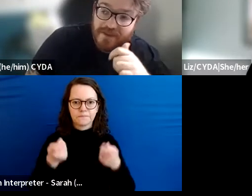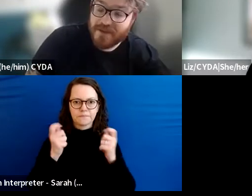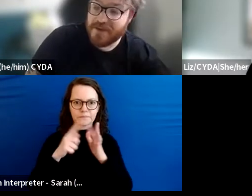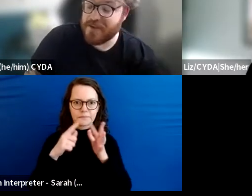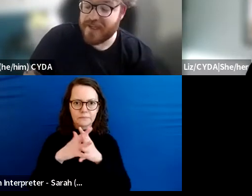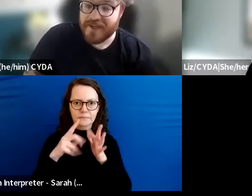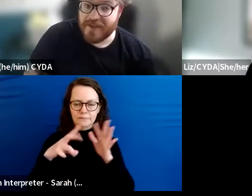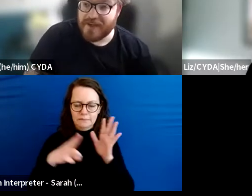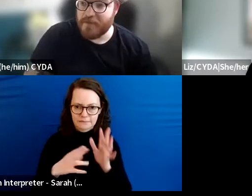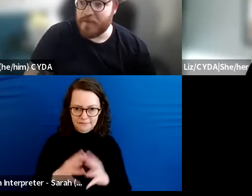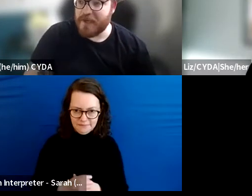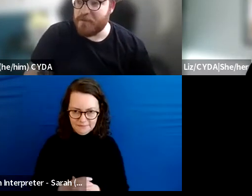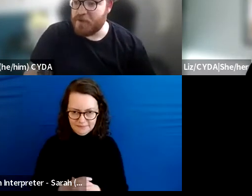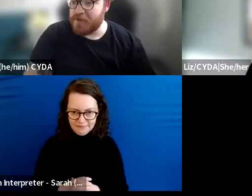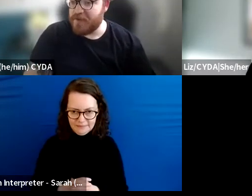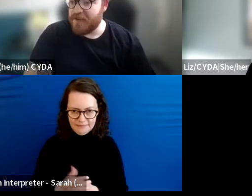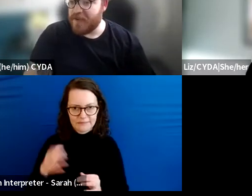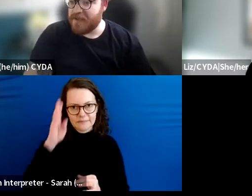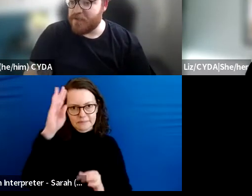And you will pass to you please.